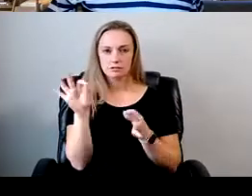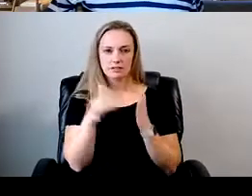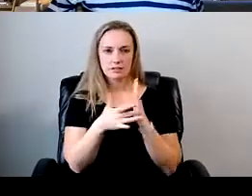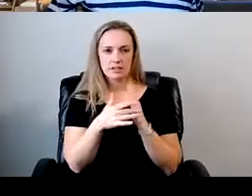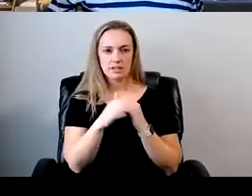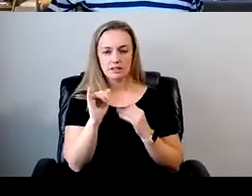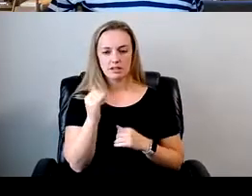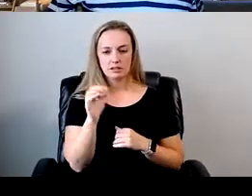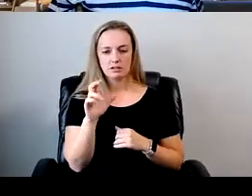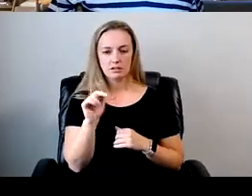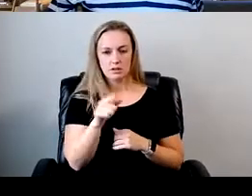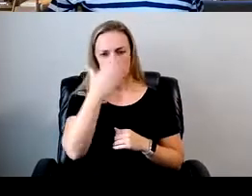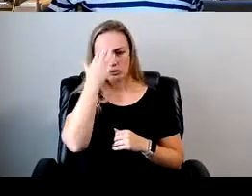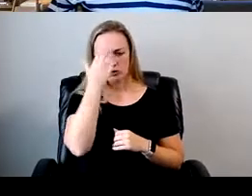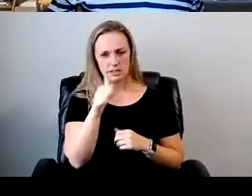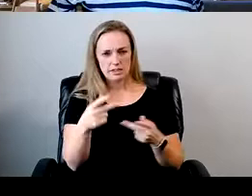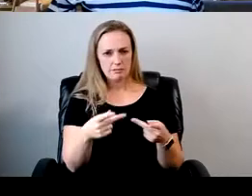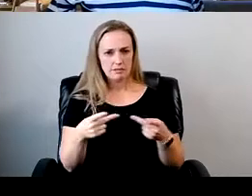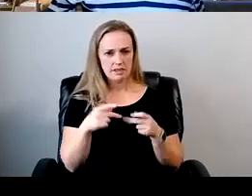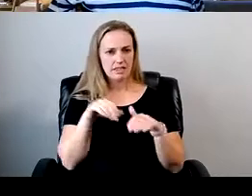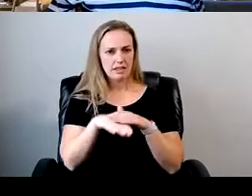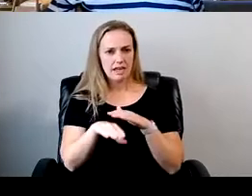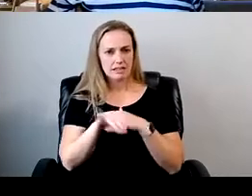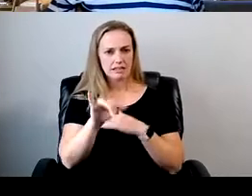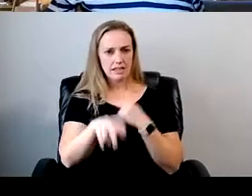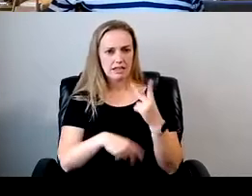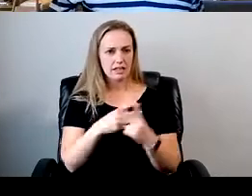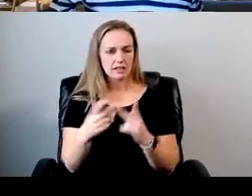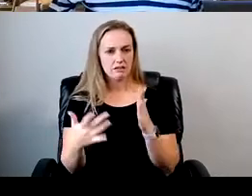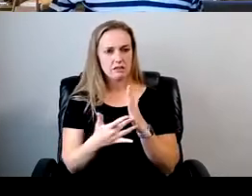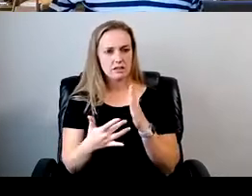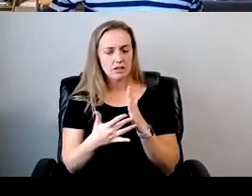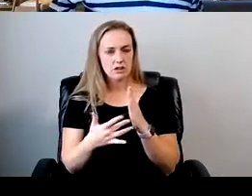if there's any places to access technology like that. Eye gaze technology?